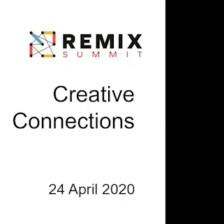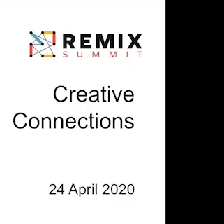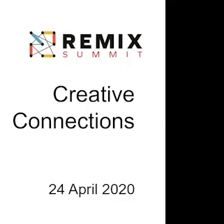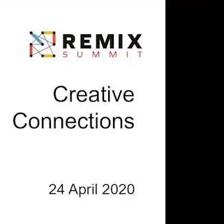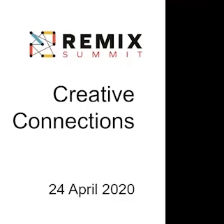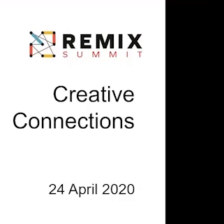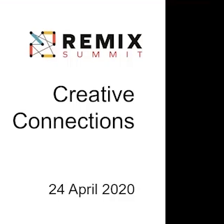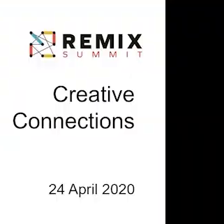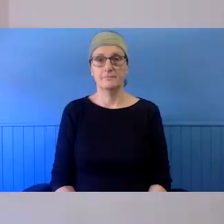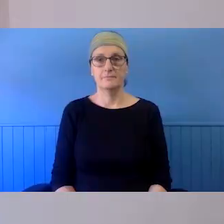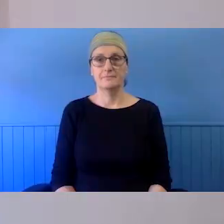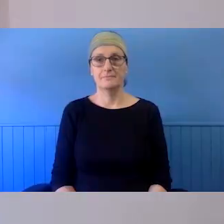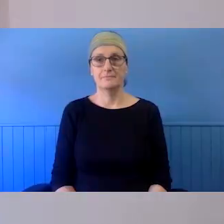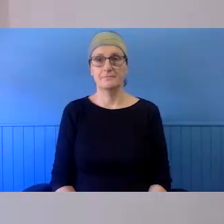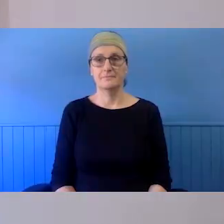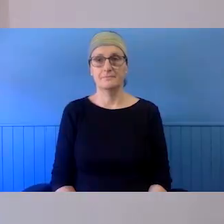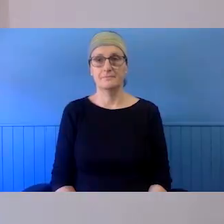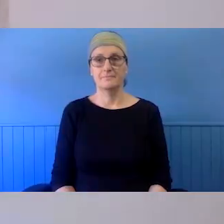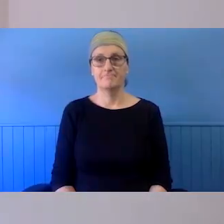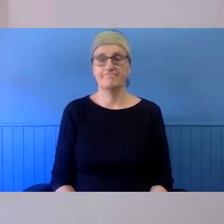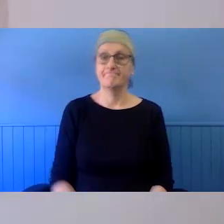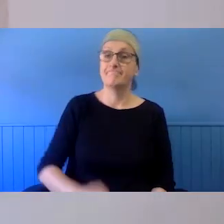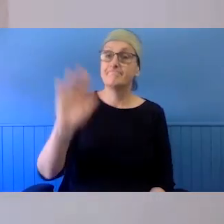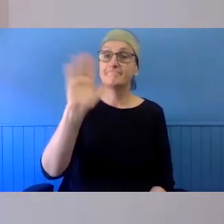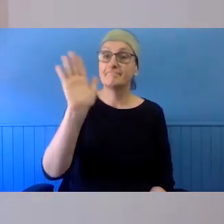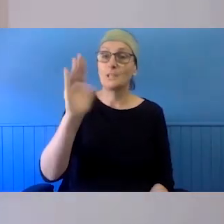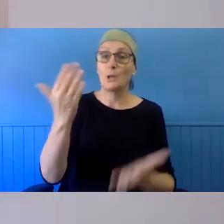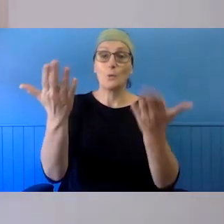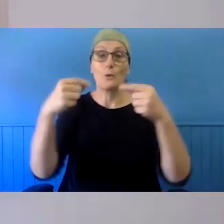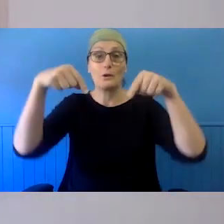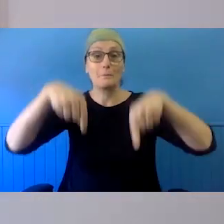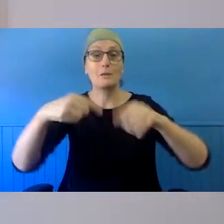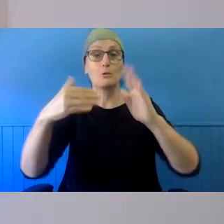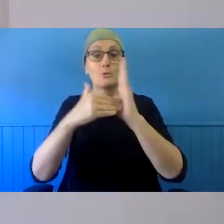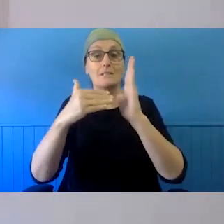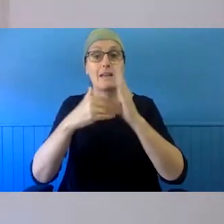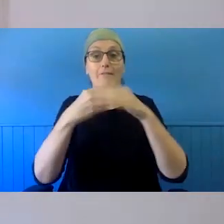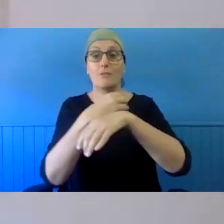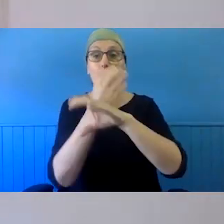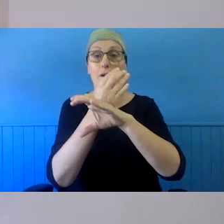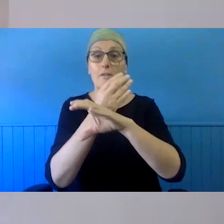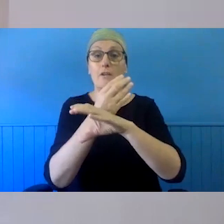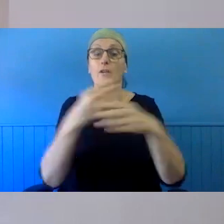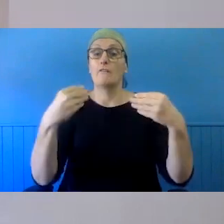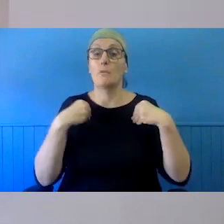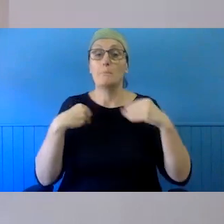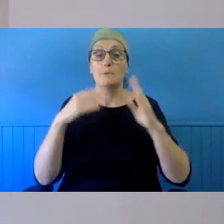Hello, everyone, and welcome to today's webinar - Business Models And Monetising Digital Work. My name is Laura, and it's a pleasure to be with you today for this very timely